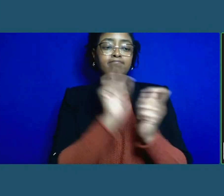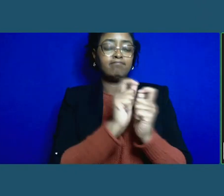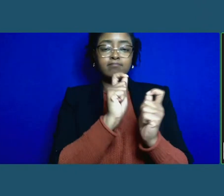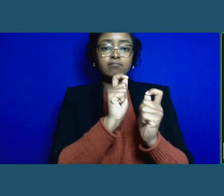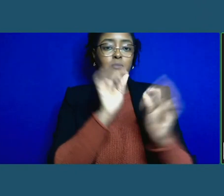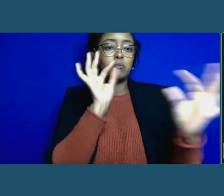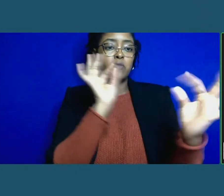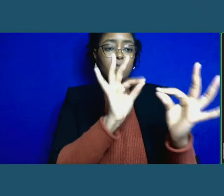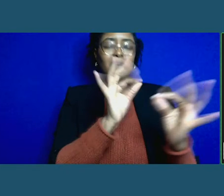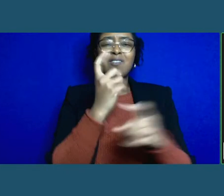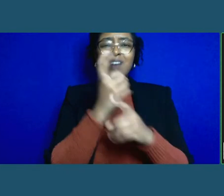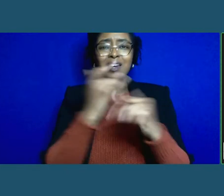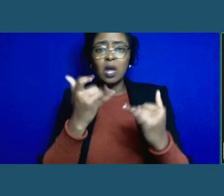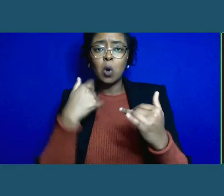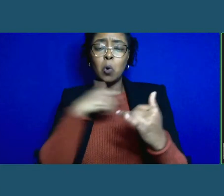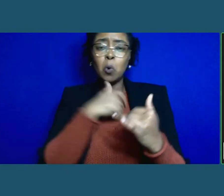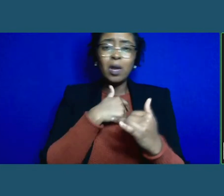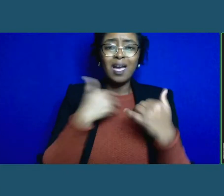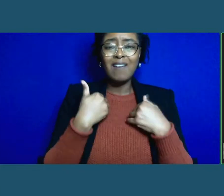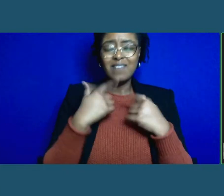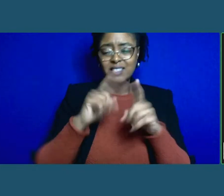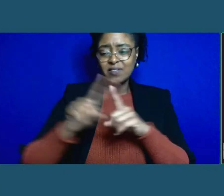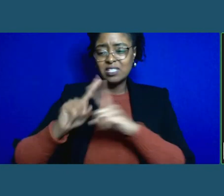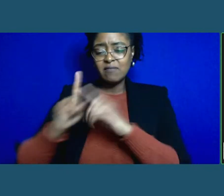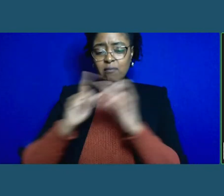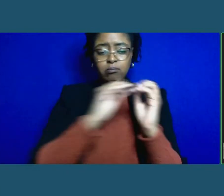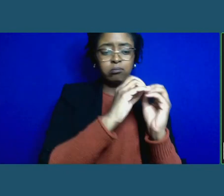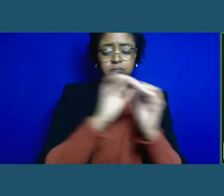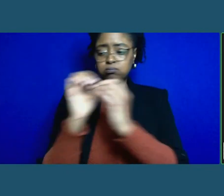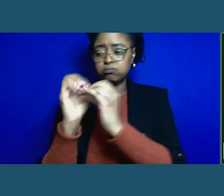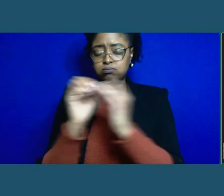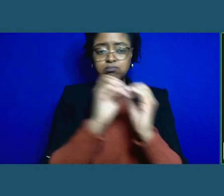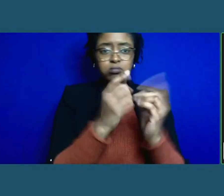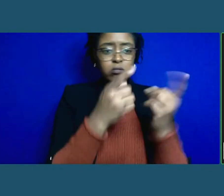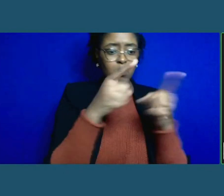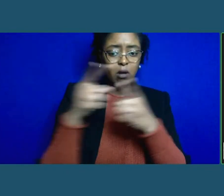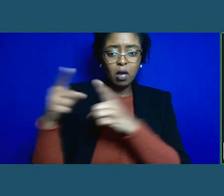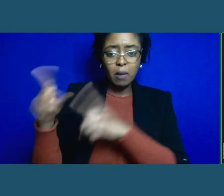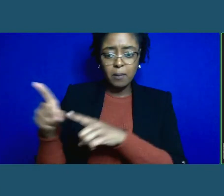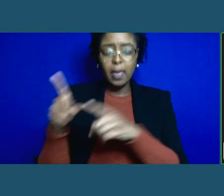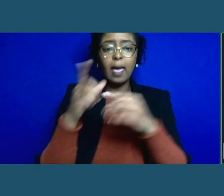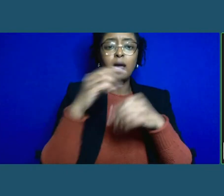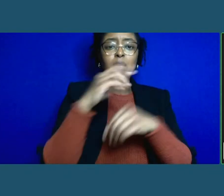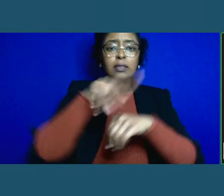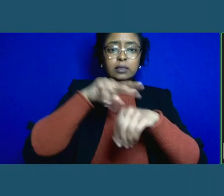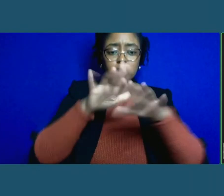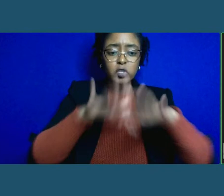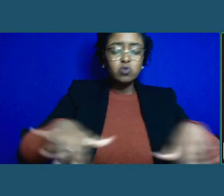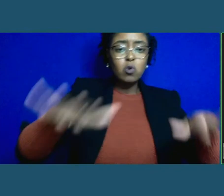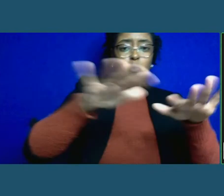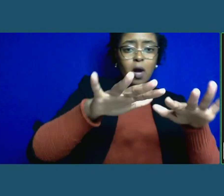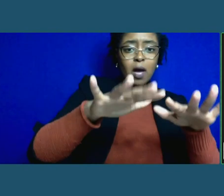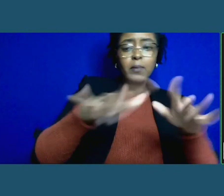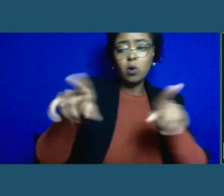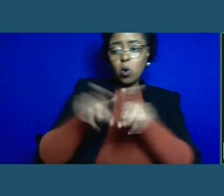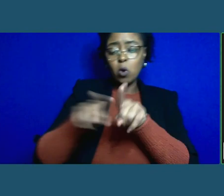just everything you just said a spot on. Um we're navigating a number of different tensions